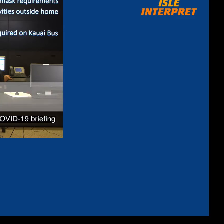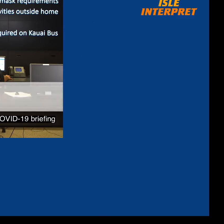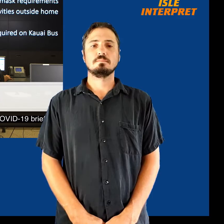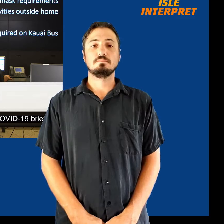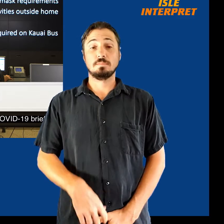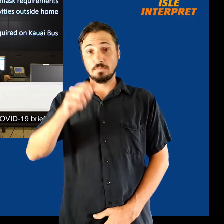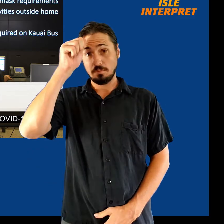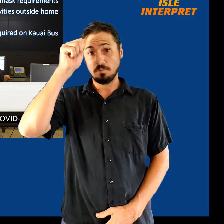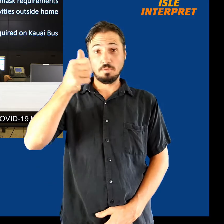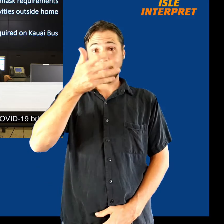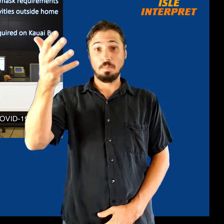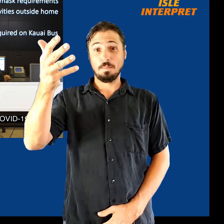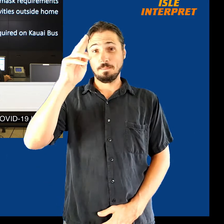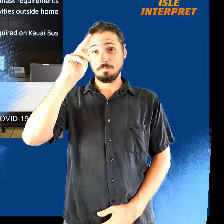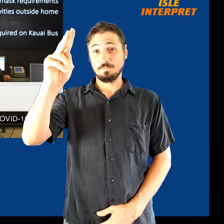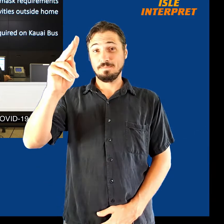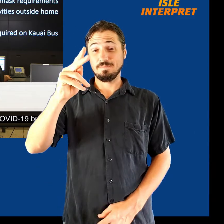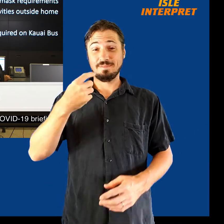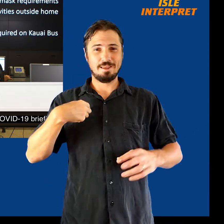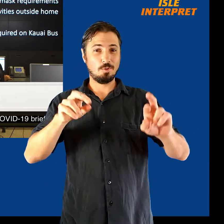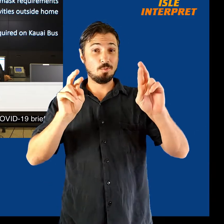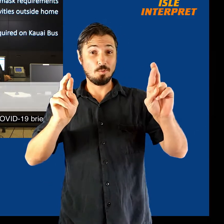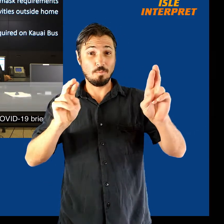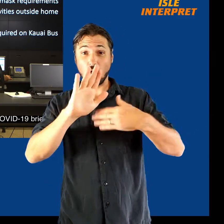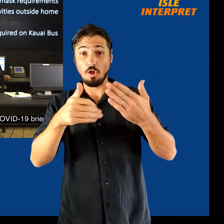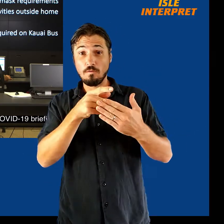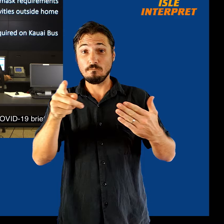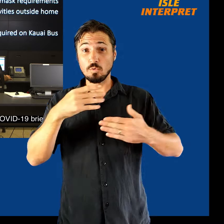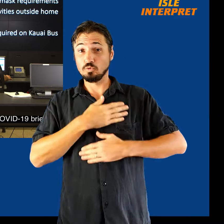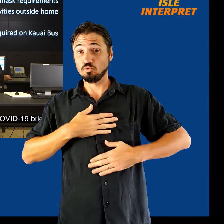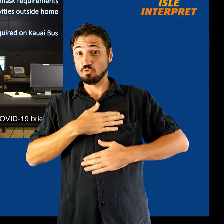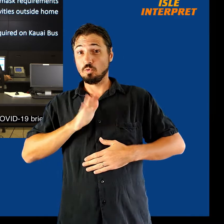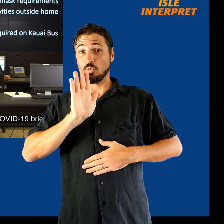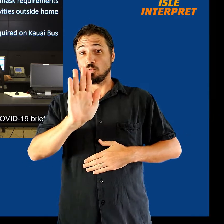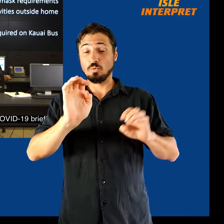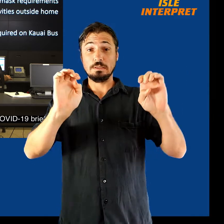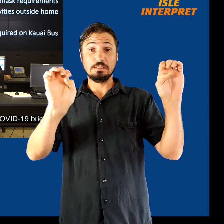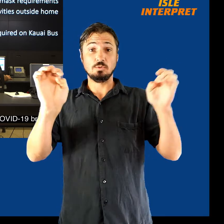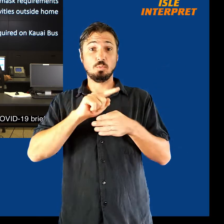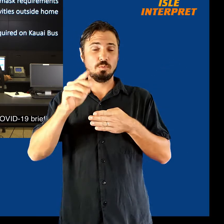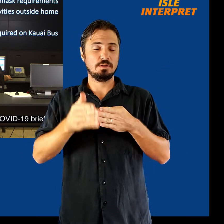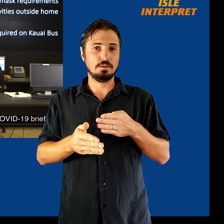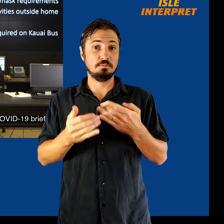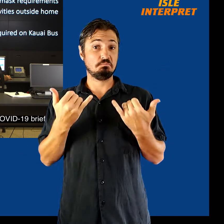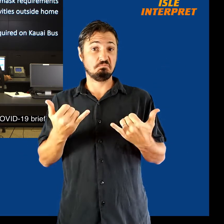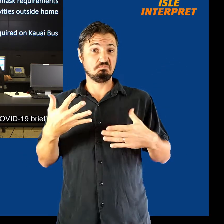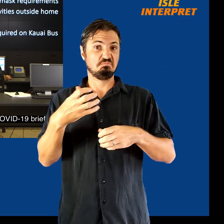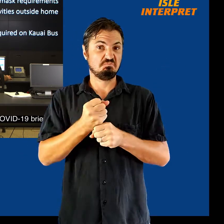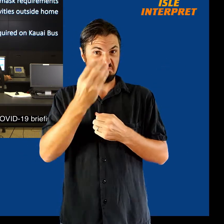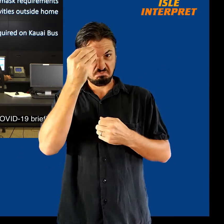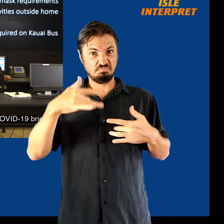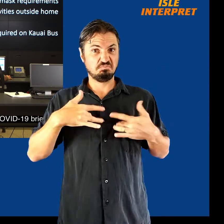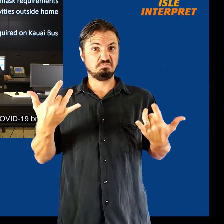Aloha Kaua'i! We hope you had a Happy Easter Weekend, here's our daily COVID-19 briefing from Team Kaua'i for Monday April 13.